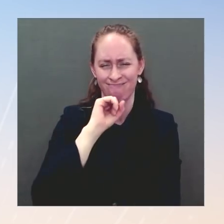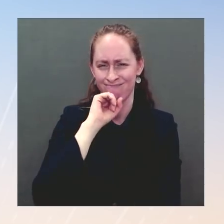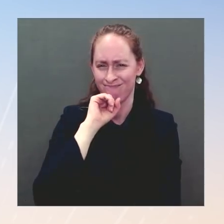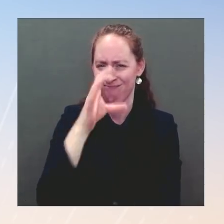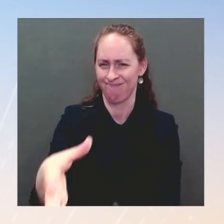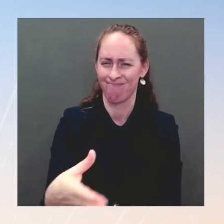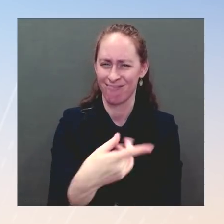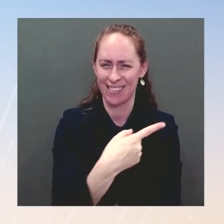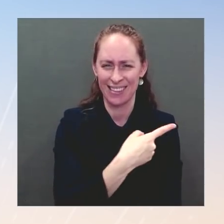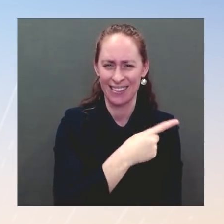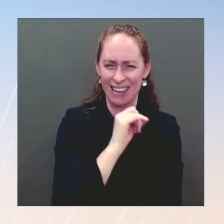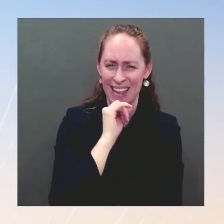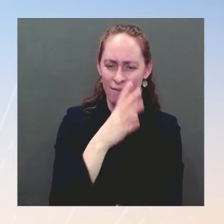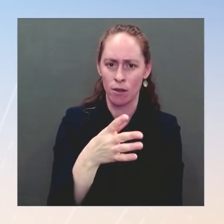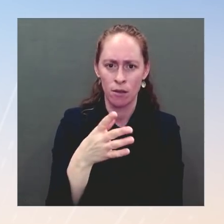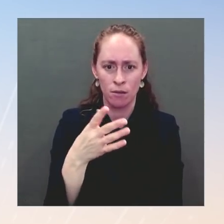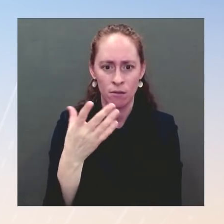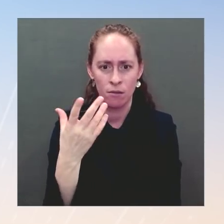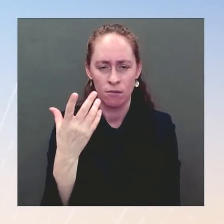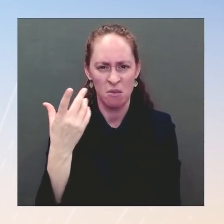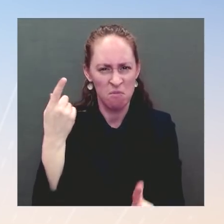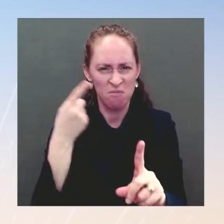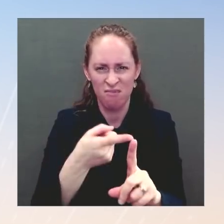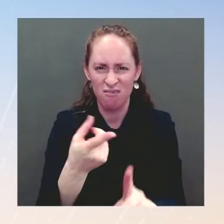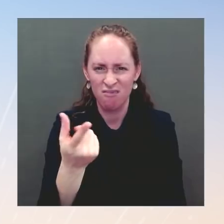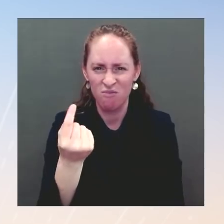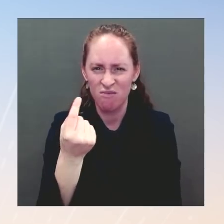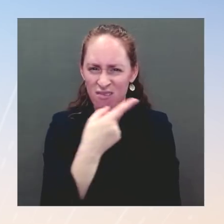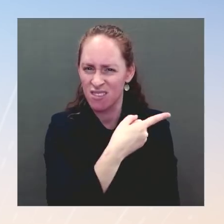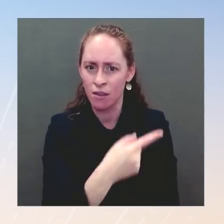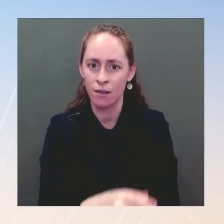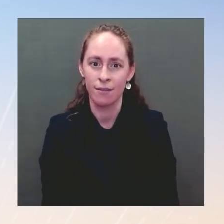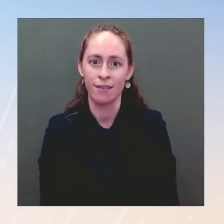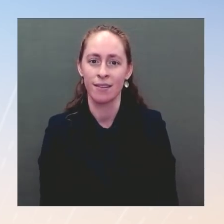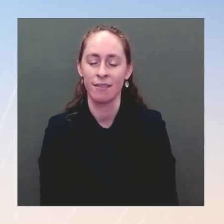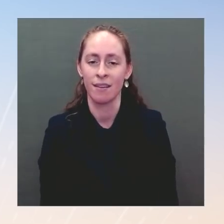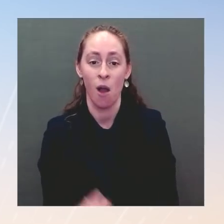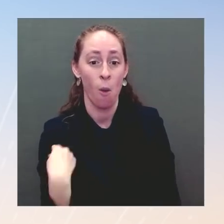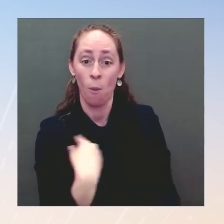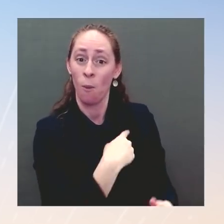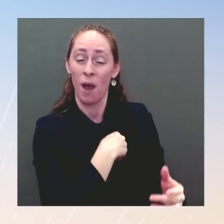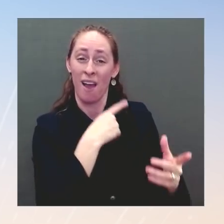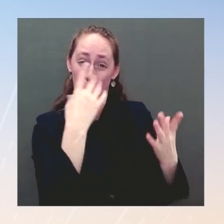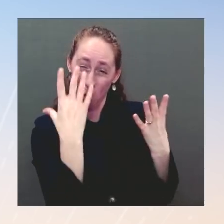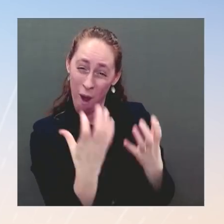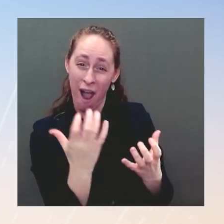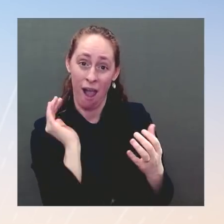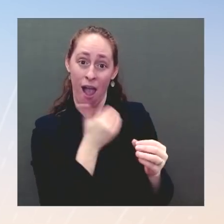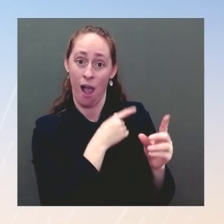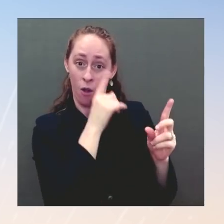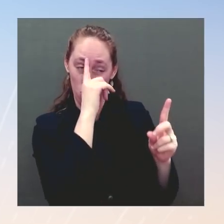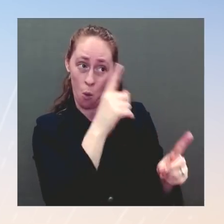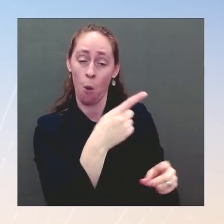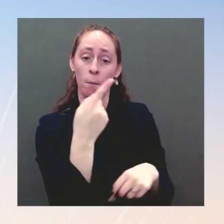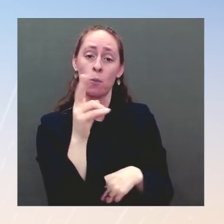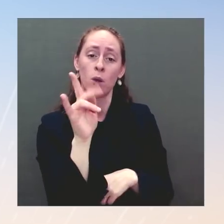will decide to de-escalate: that he will feel the threat of the sanctions, what the impact will be on the Russian economy,